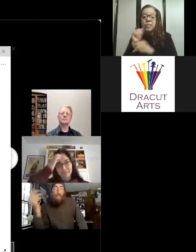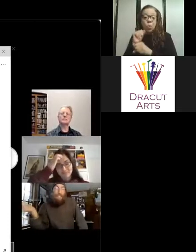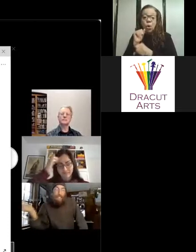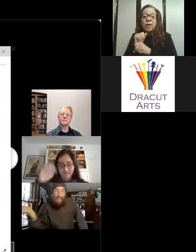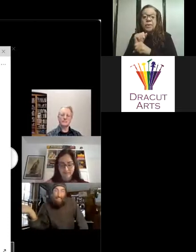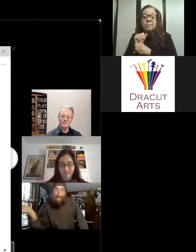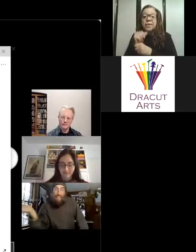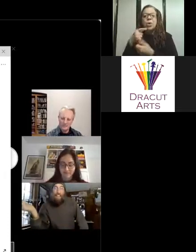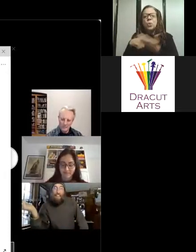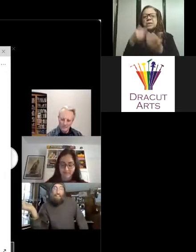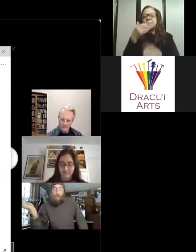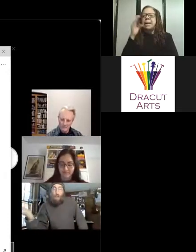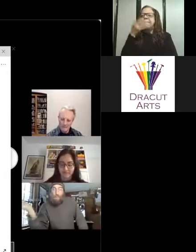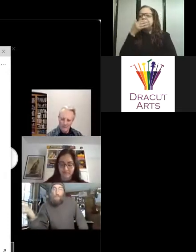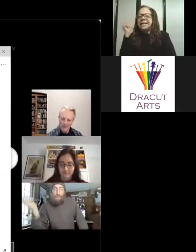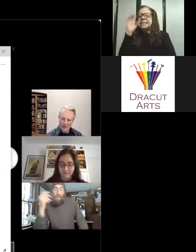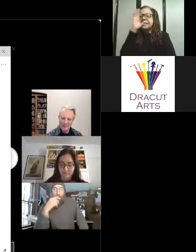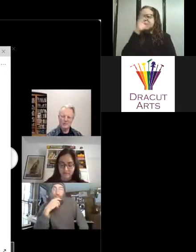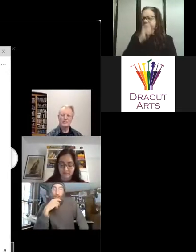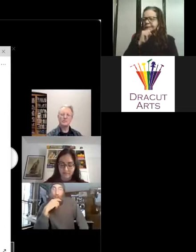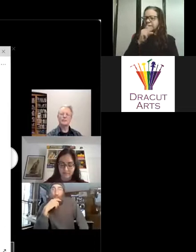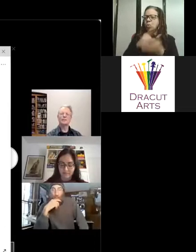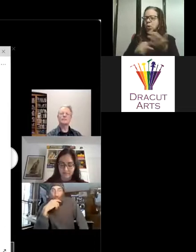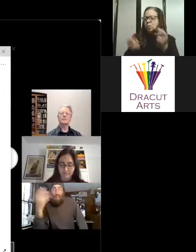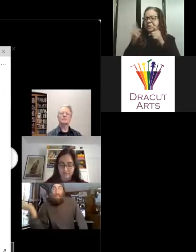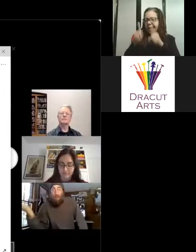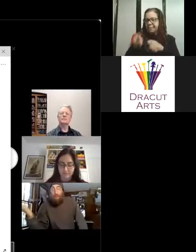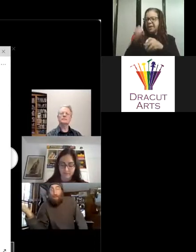best guess as to what was going on on these farms? I-- there are some